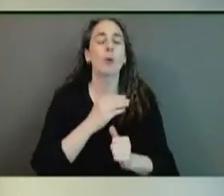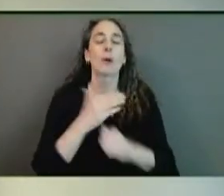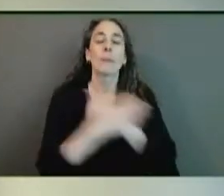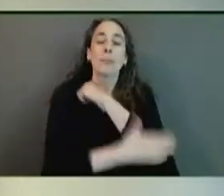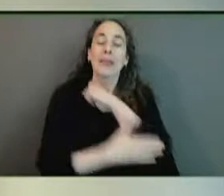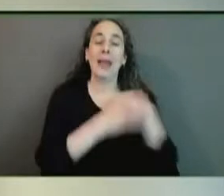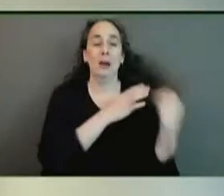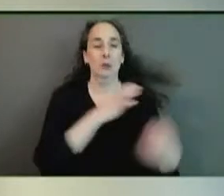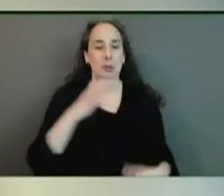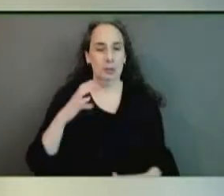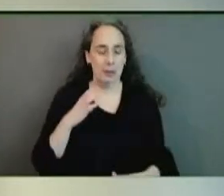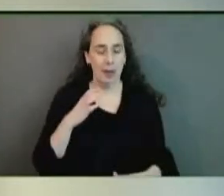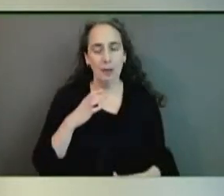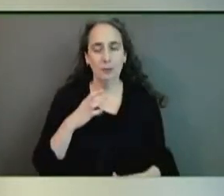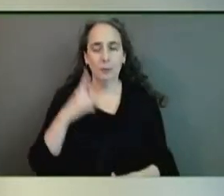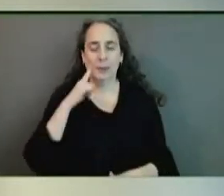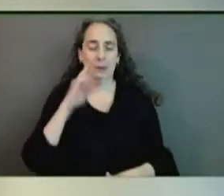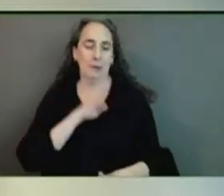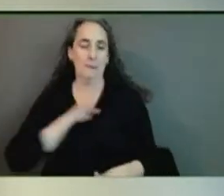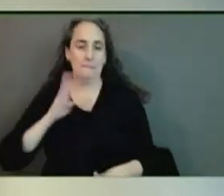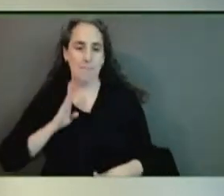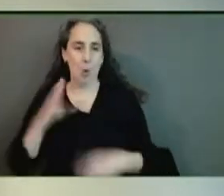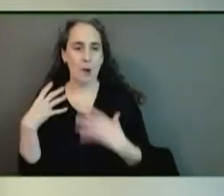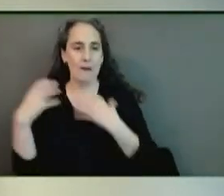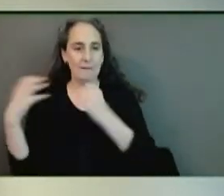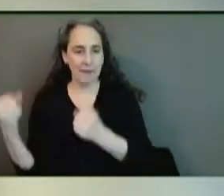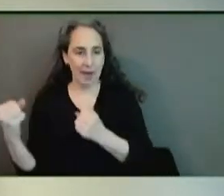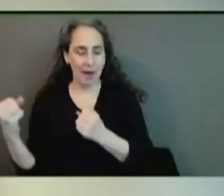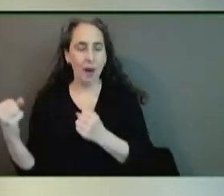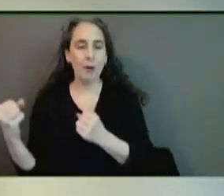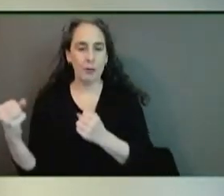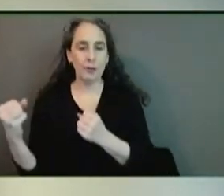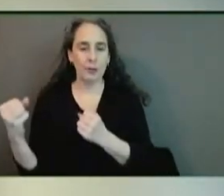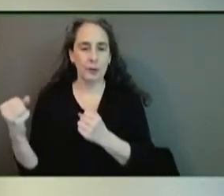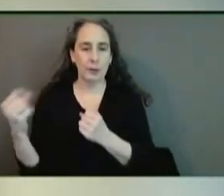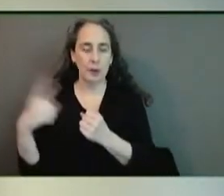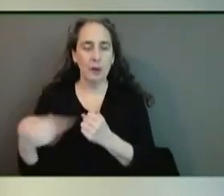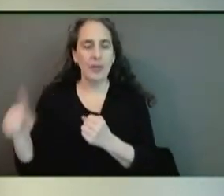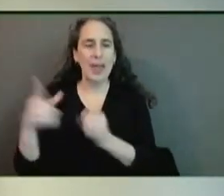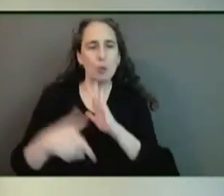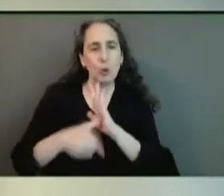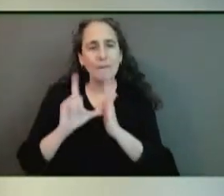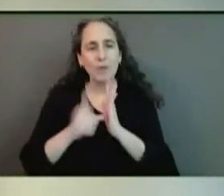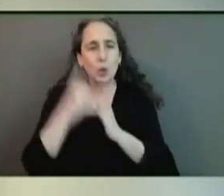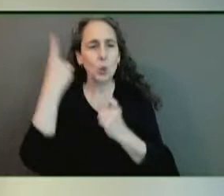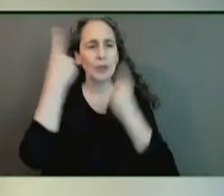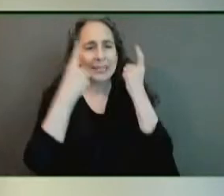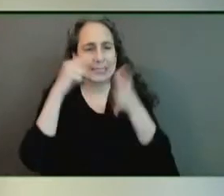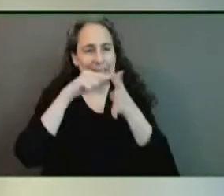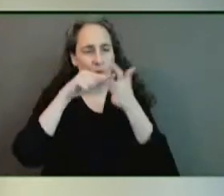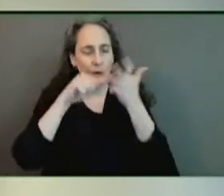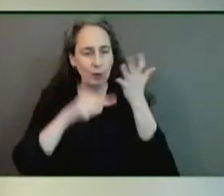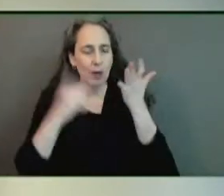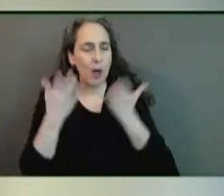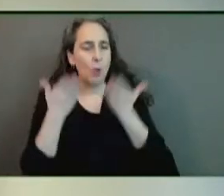communications with our county council, sitting as the board of